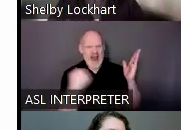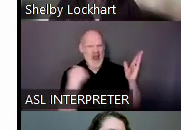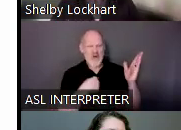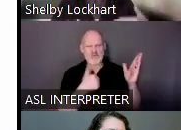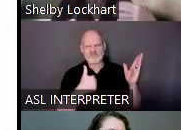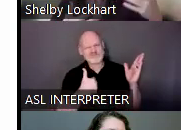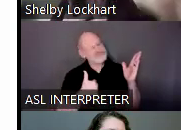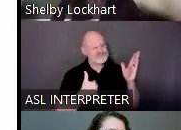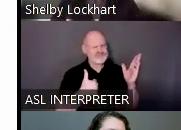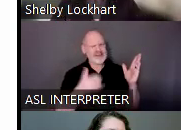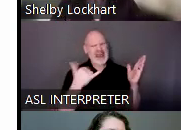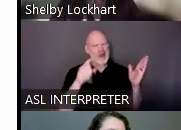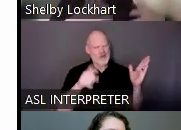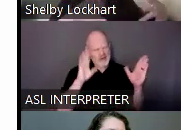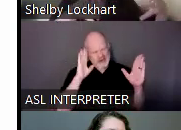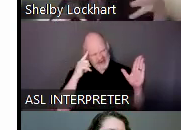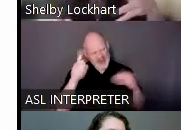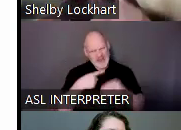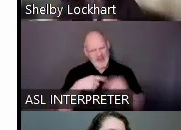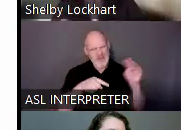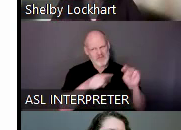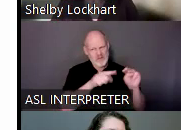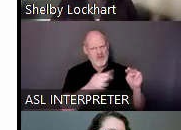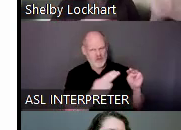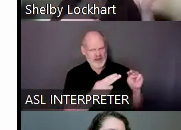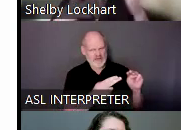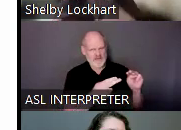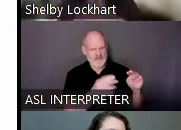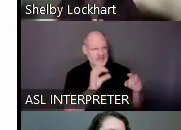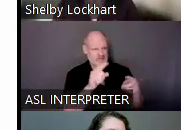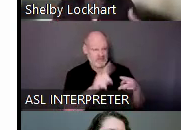muscle memory with them and then start tackling some problems with them. Oh but